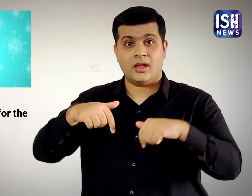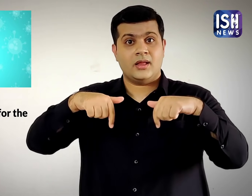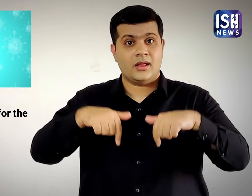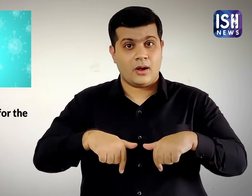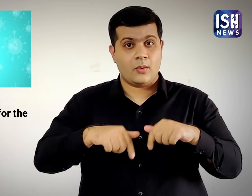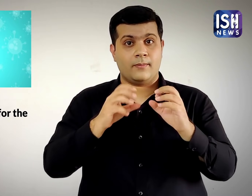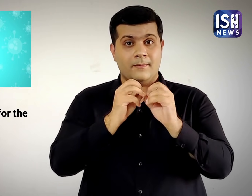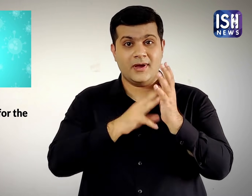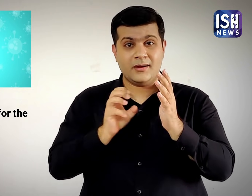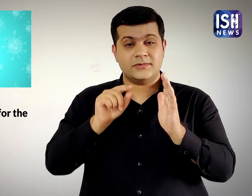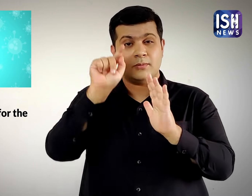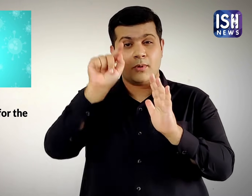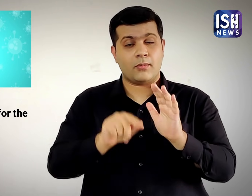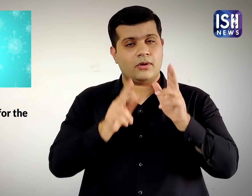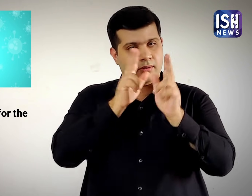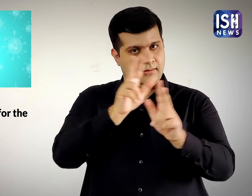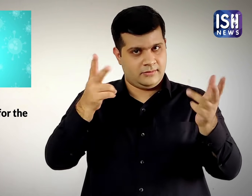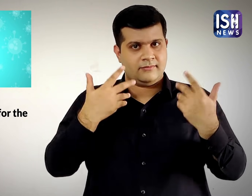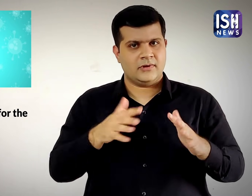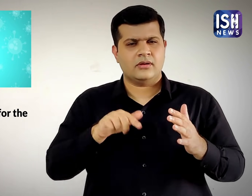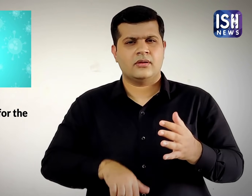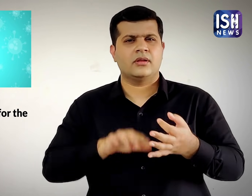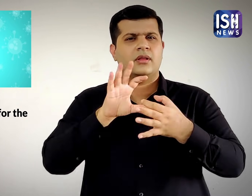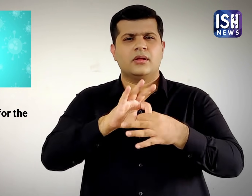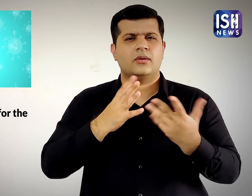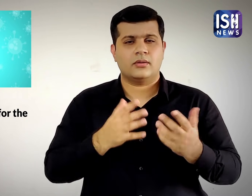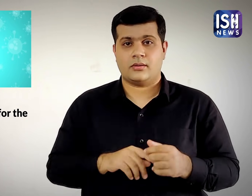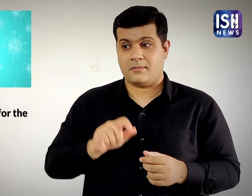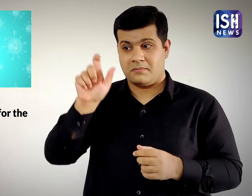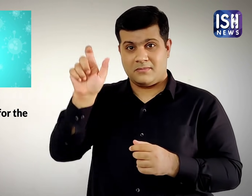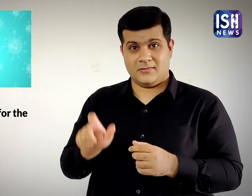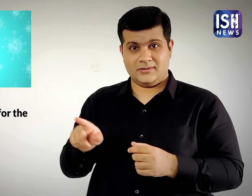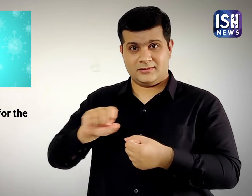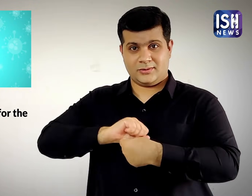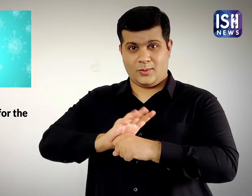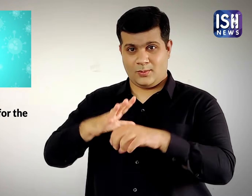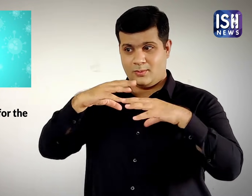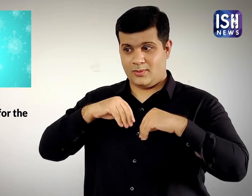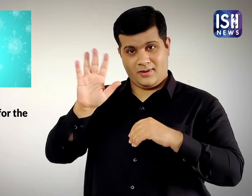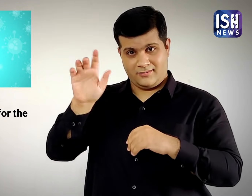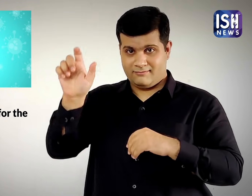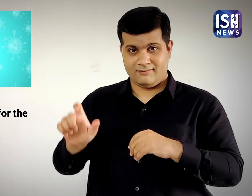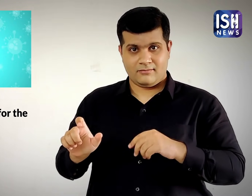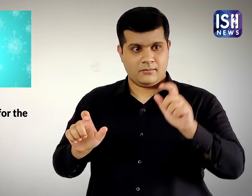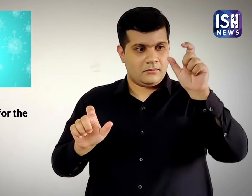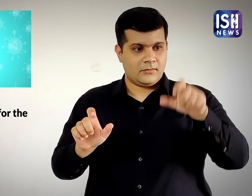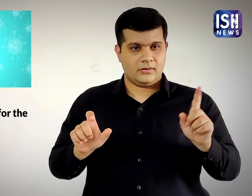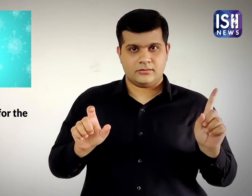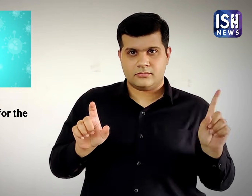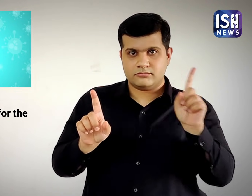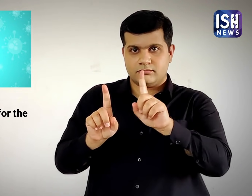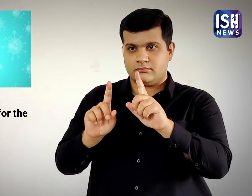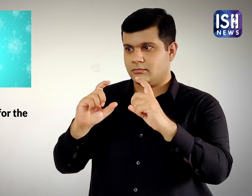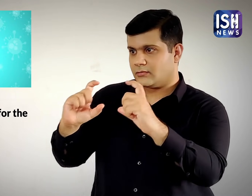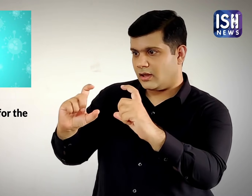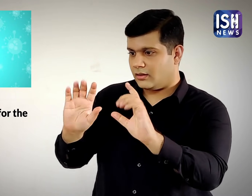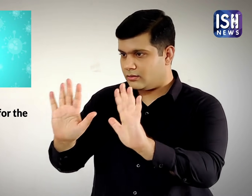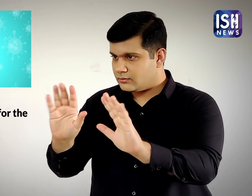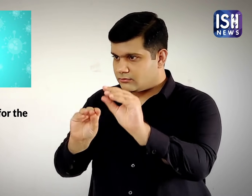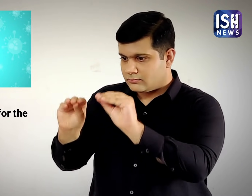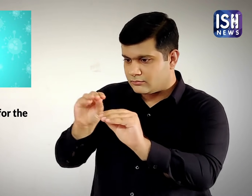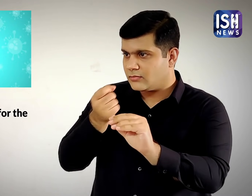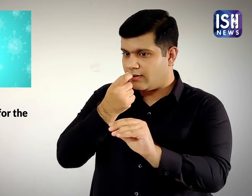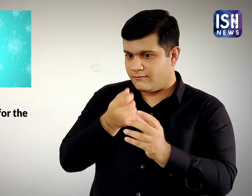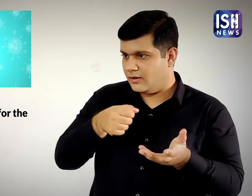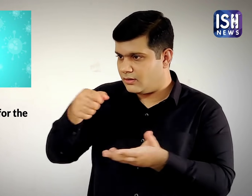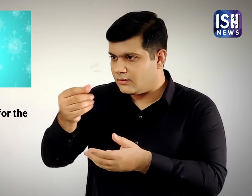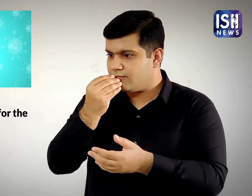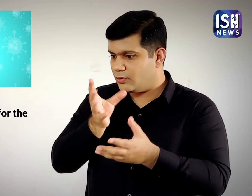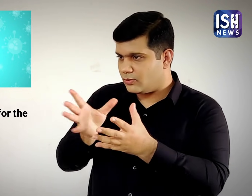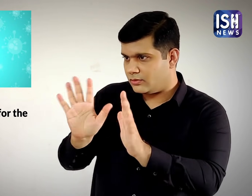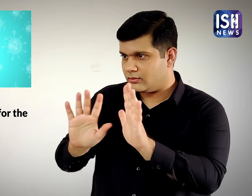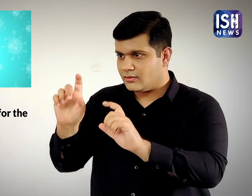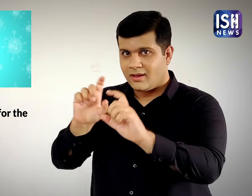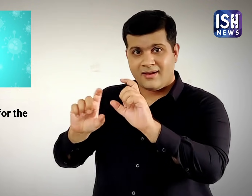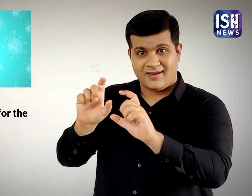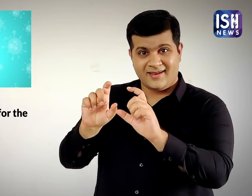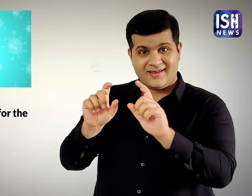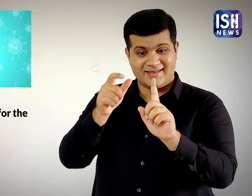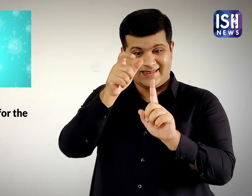The BMC has also released home isolation guidelines for the caregivers.